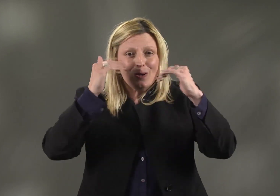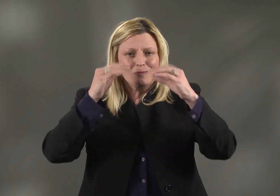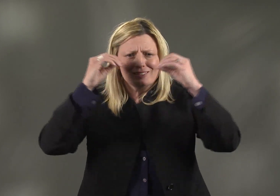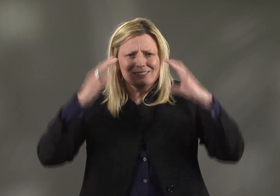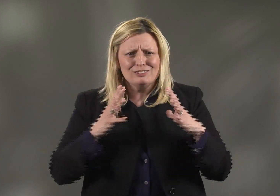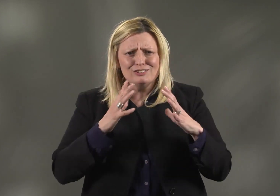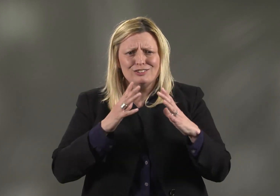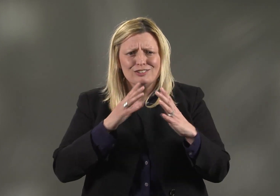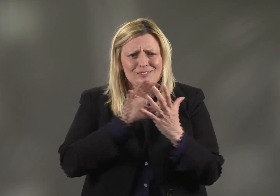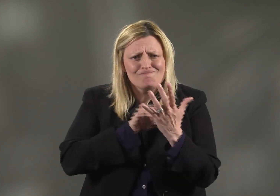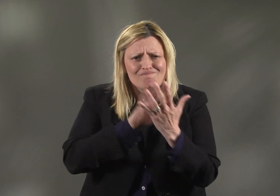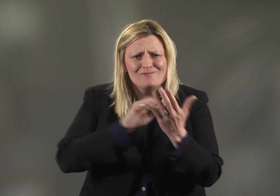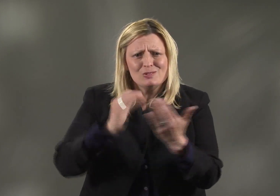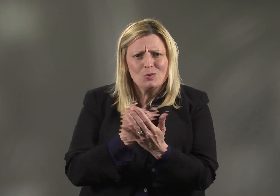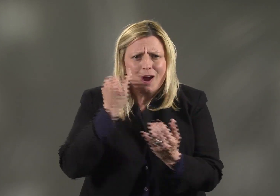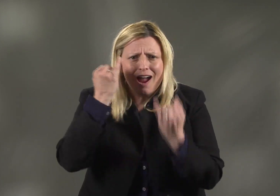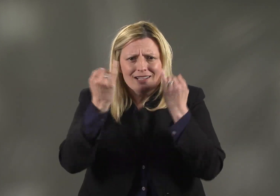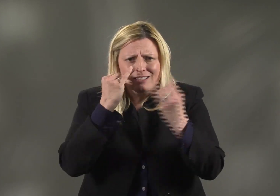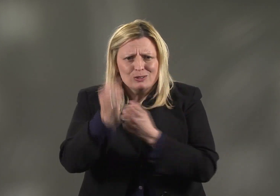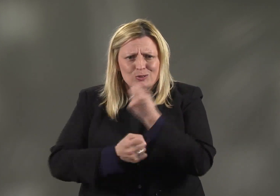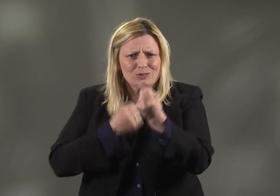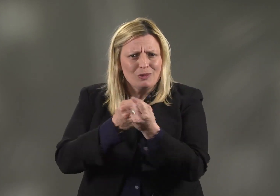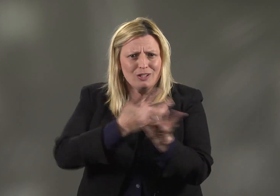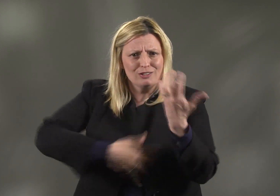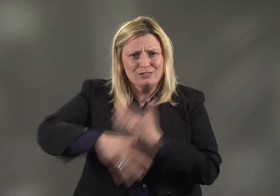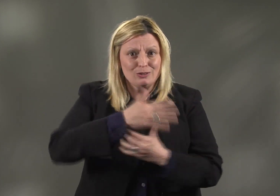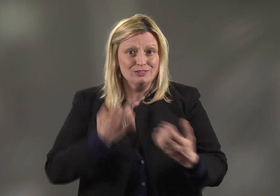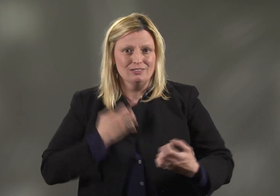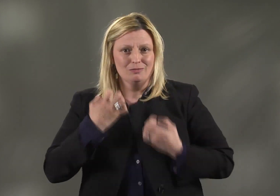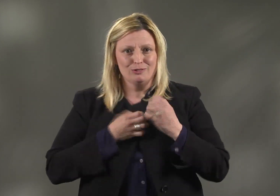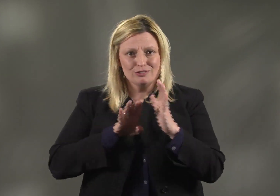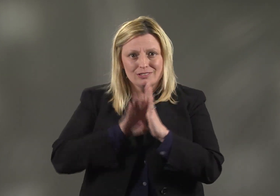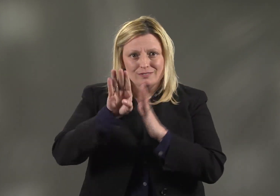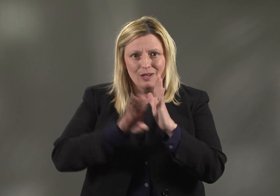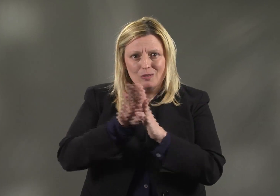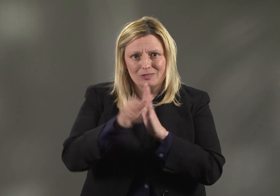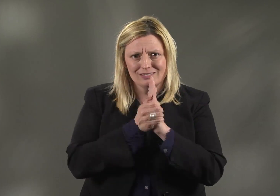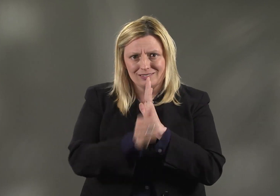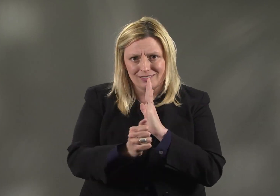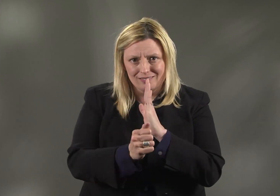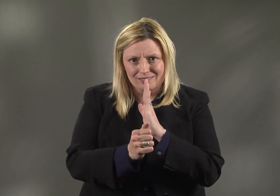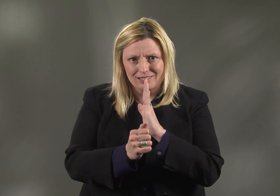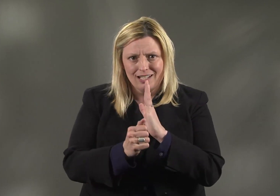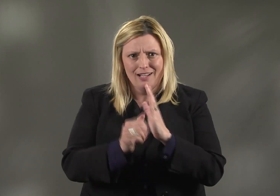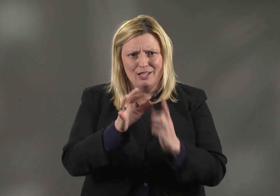We hope teachers discover ideas and support social emotional development